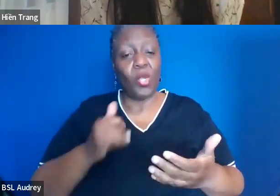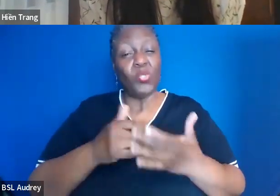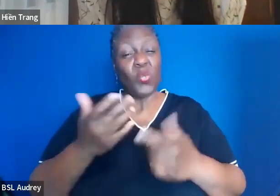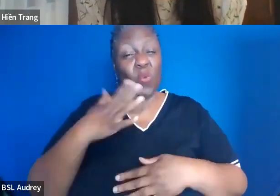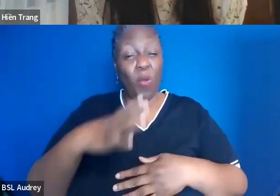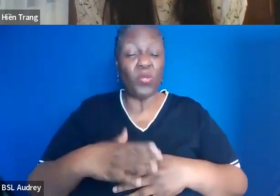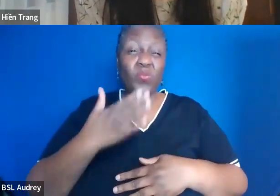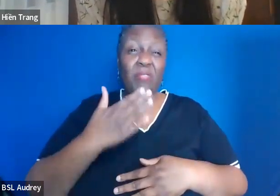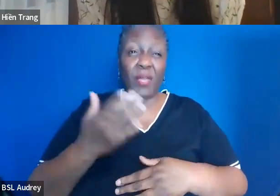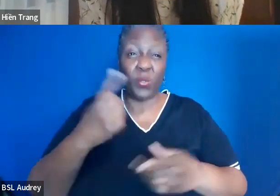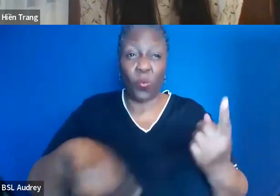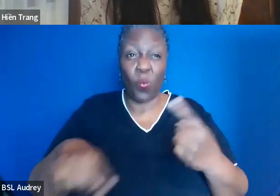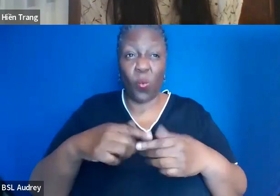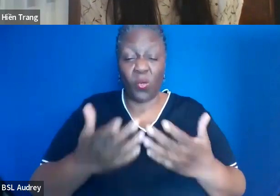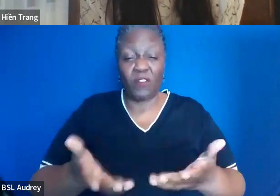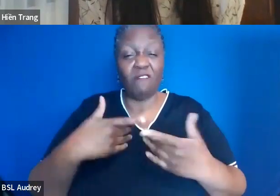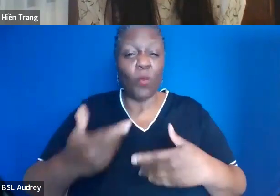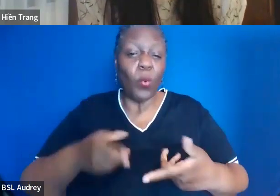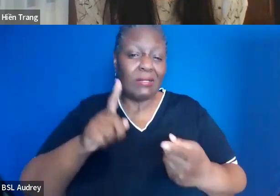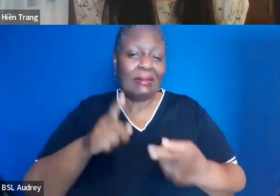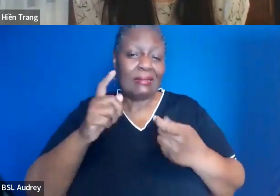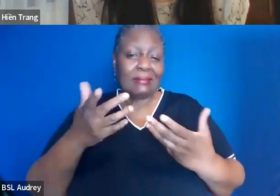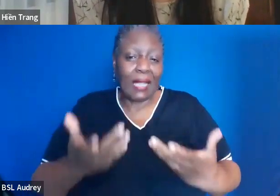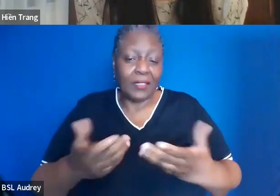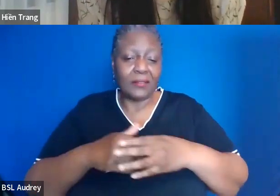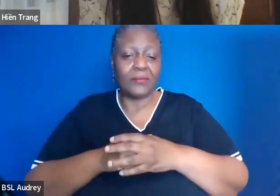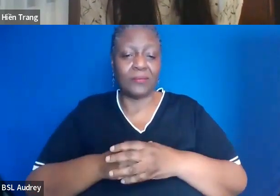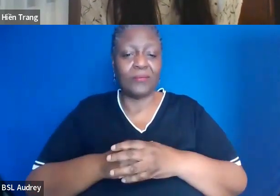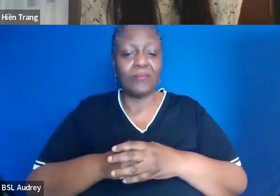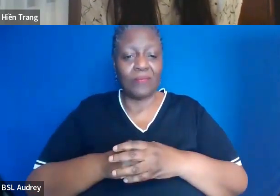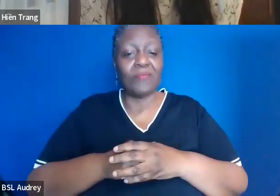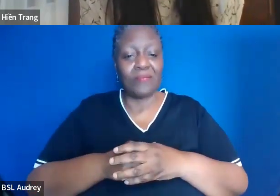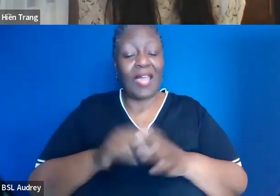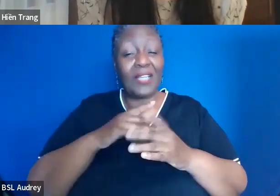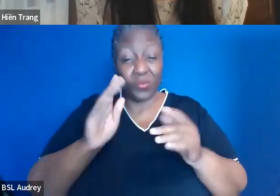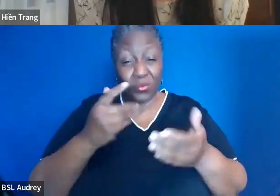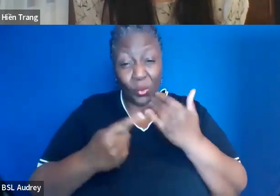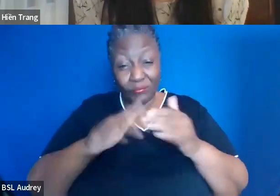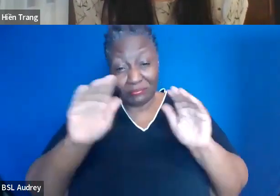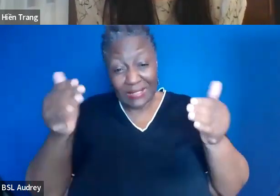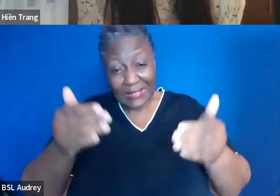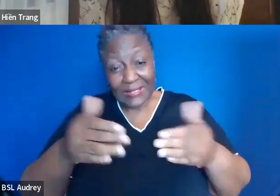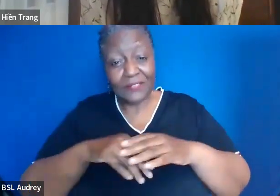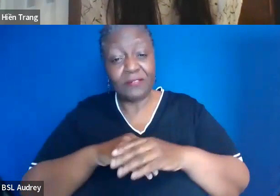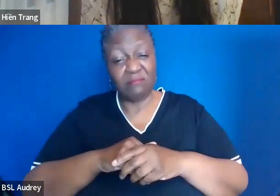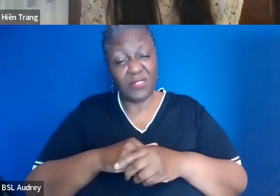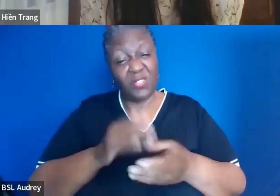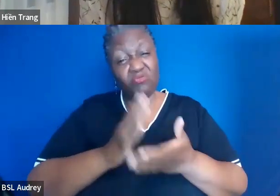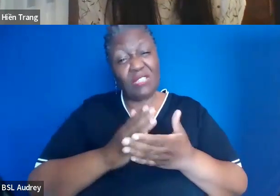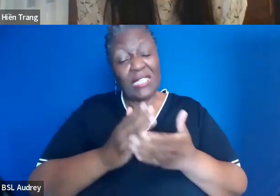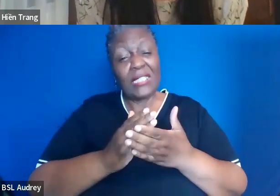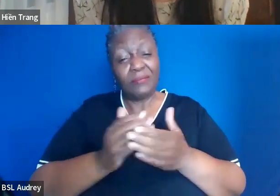to thank you all for for listening and being so attentive and for appreciating this uh the sound